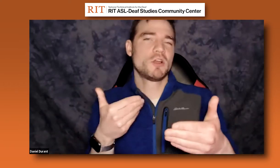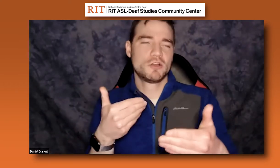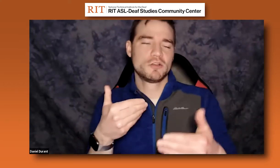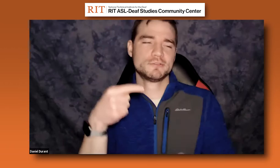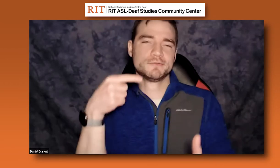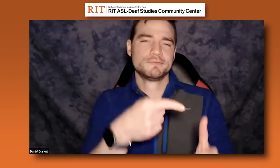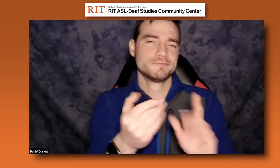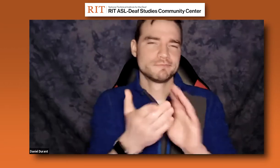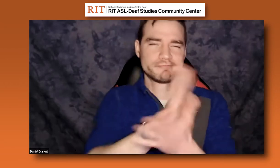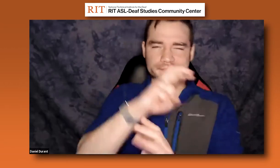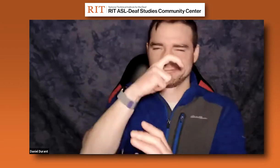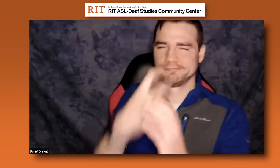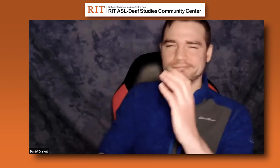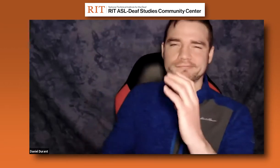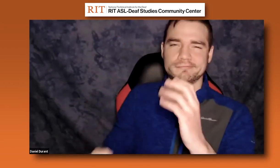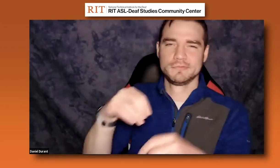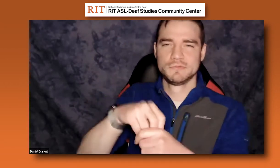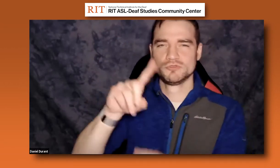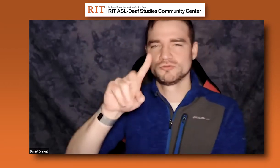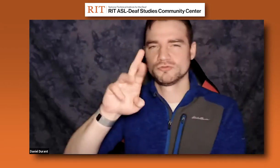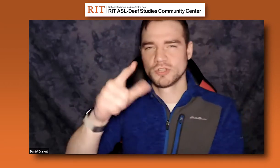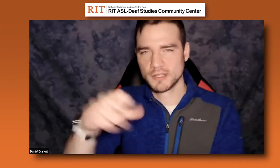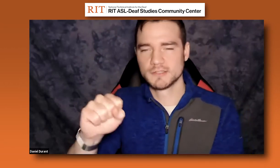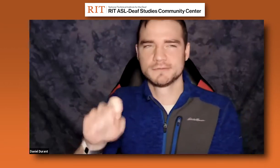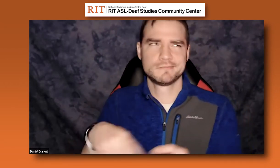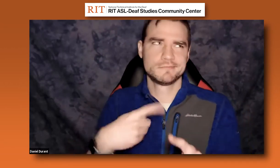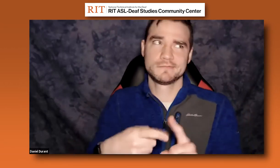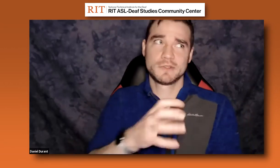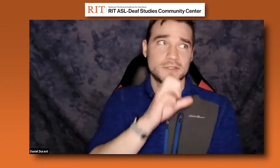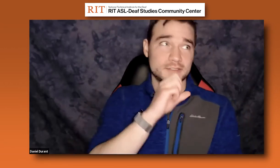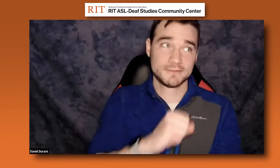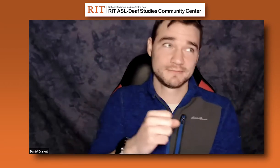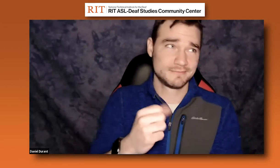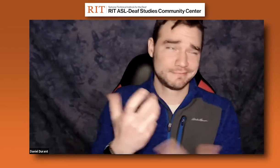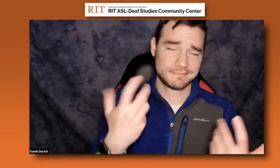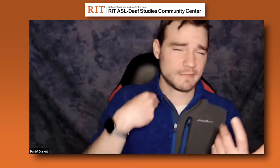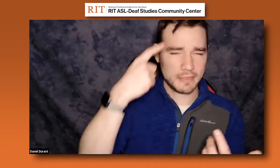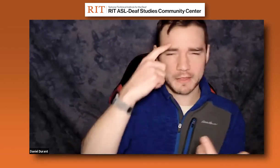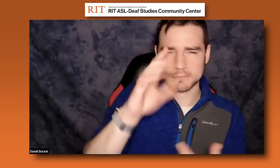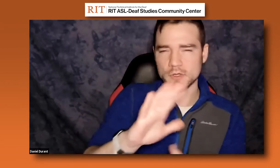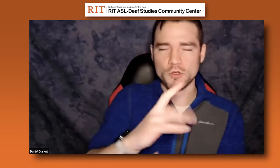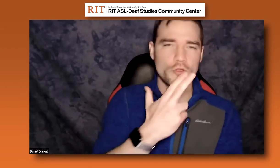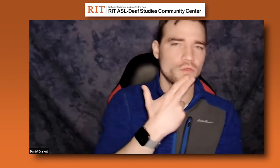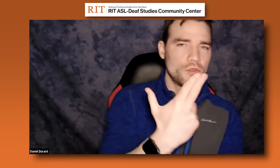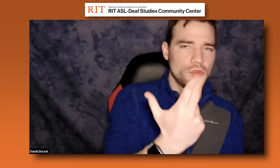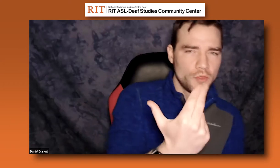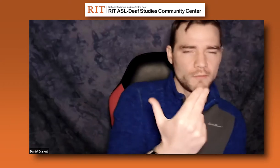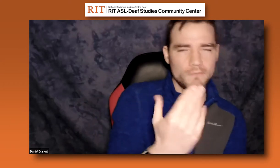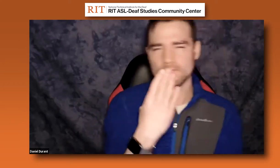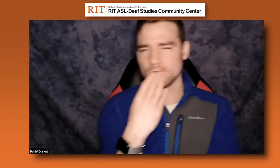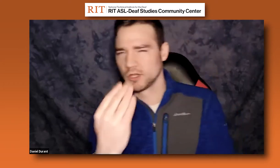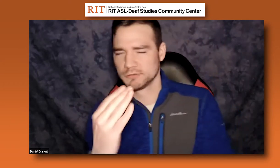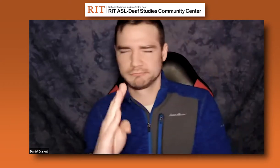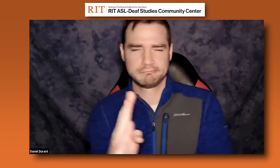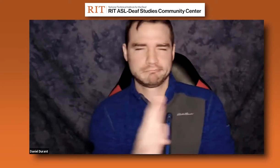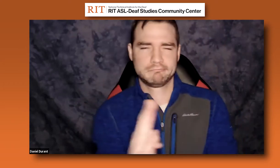but this was prior to her becoming addicted to drugs. I think, at about 13 or 14,